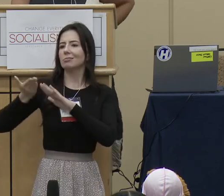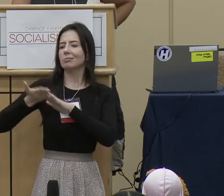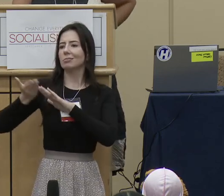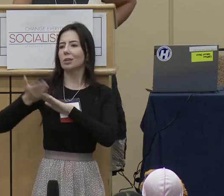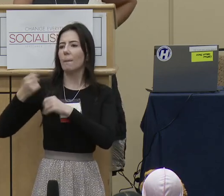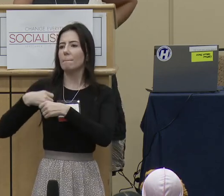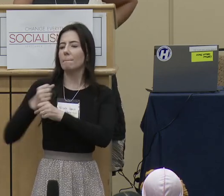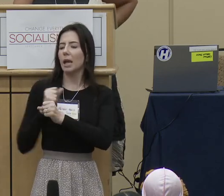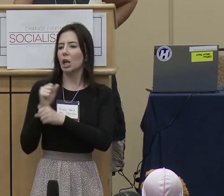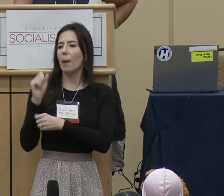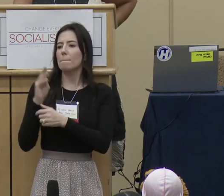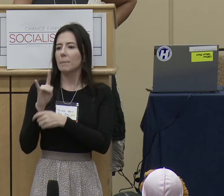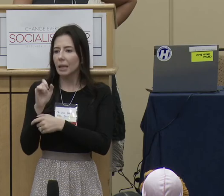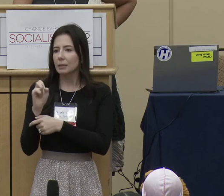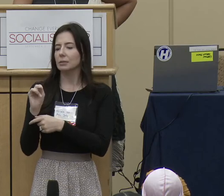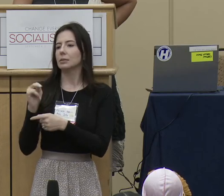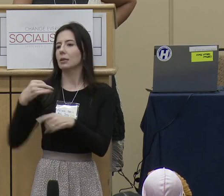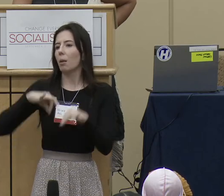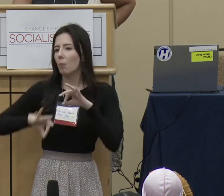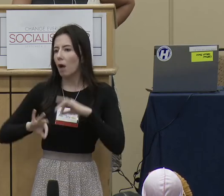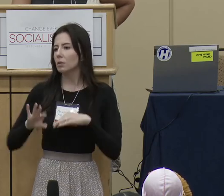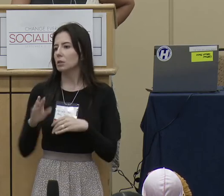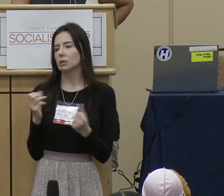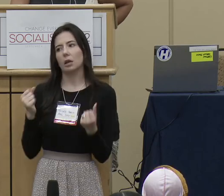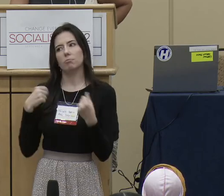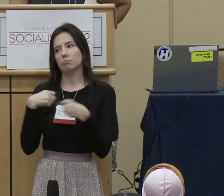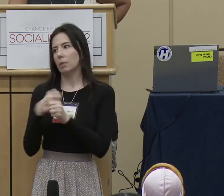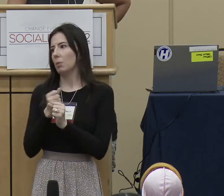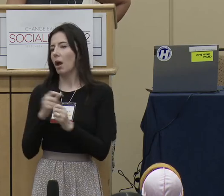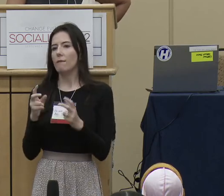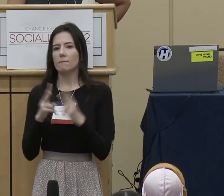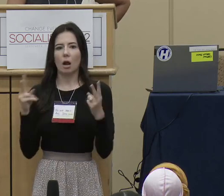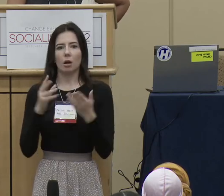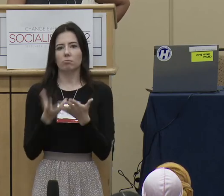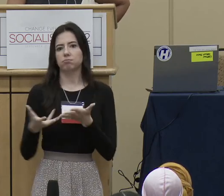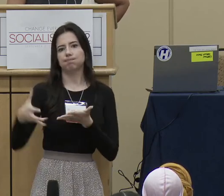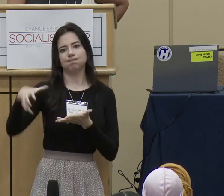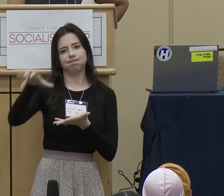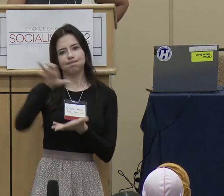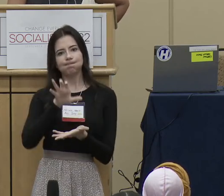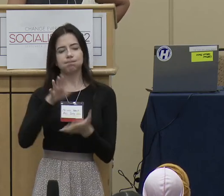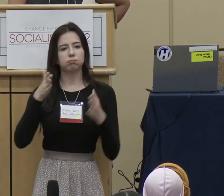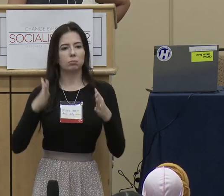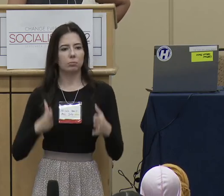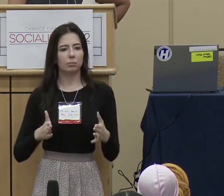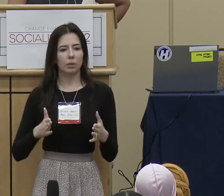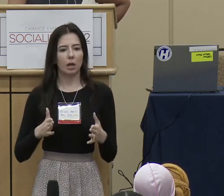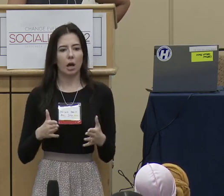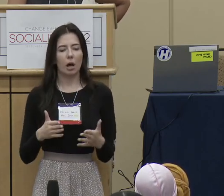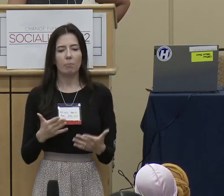Salesforce writes, "The company I cofounded made me billions in